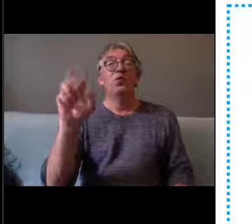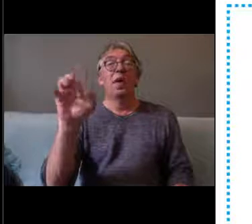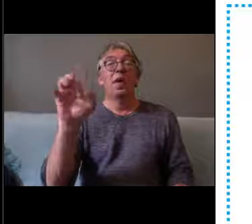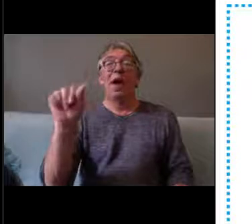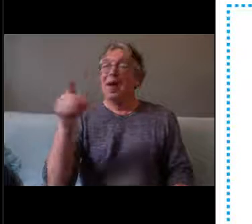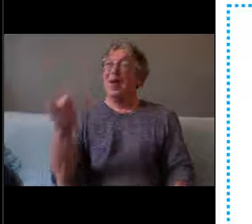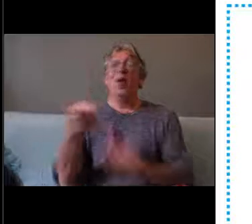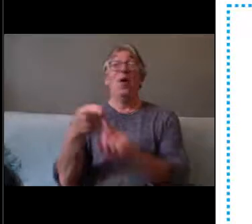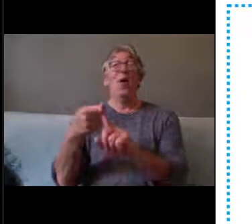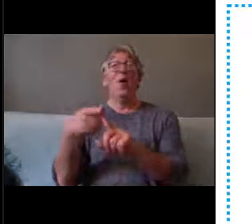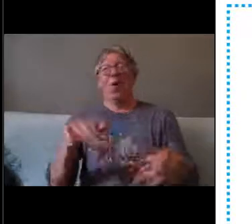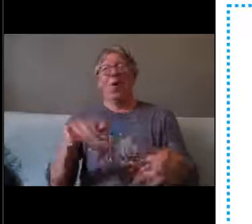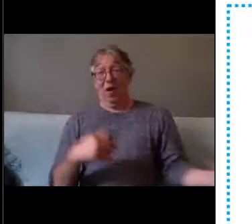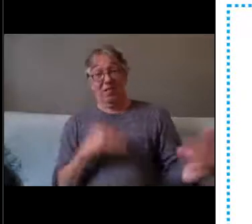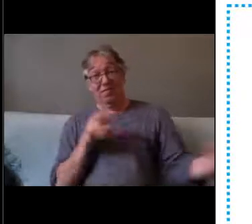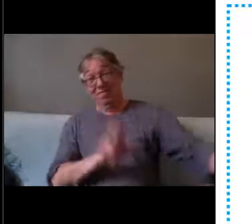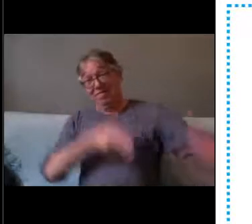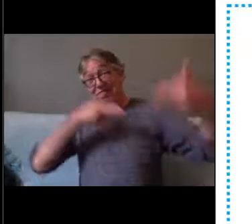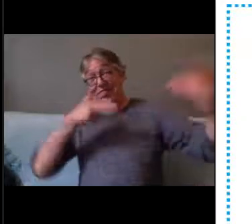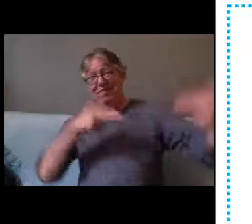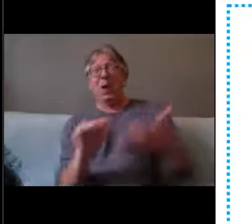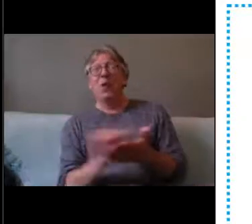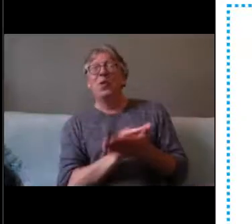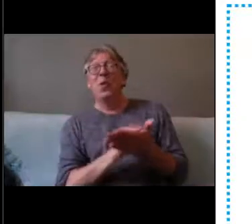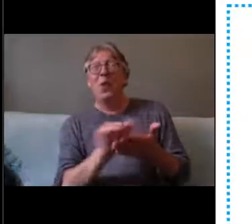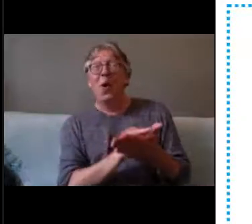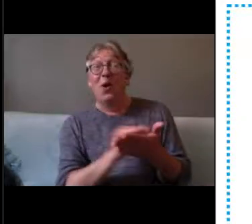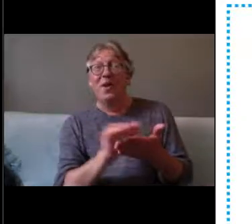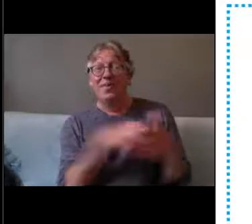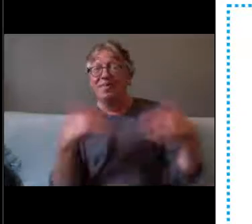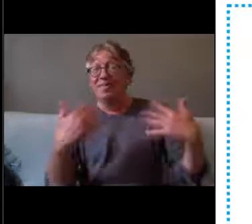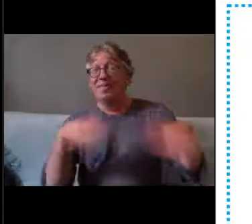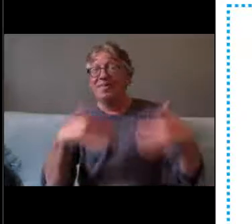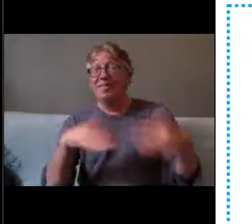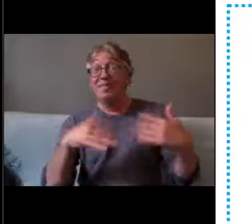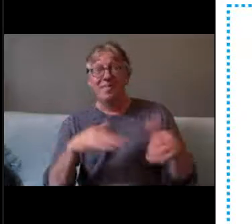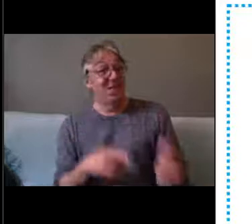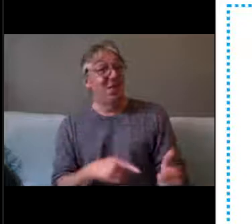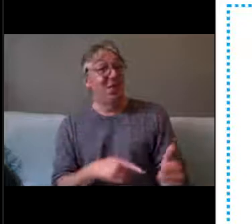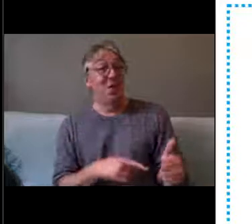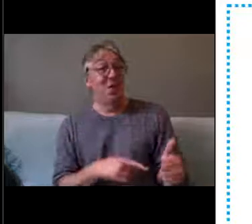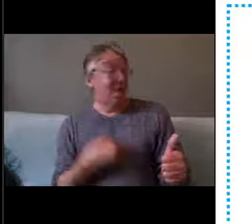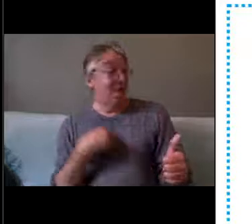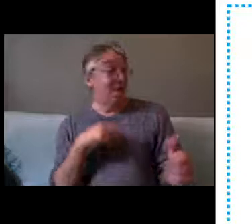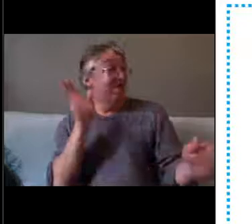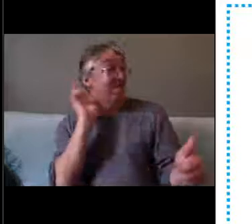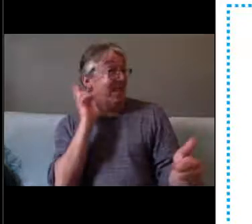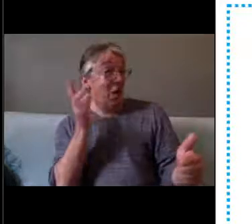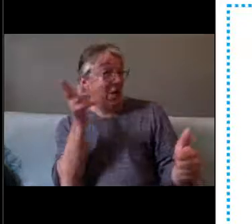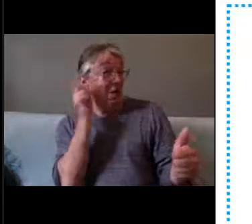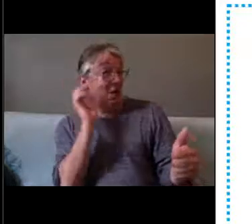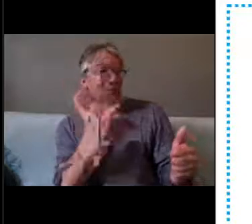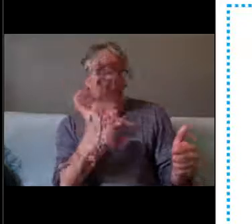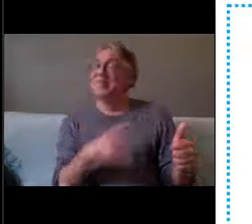Can I hear you just so I know our connexion is good. Thank you so much. It's my pleasure to be here.